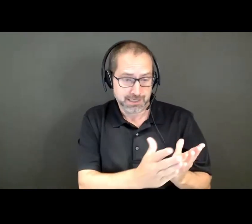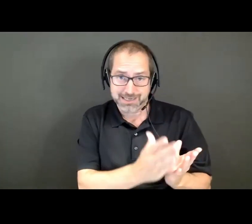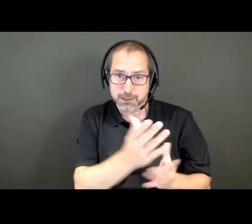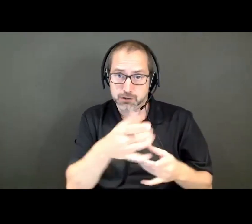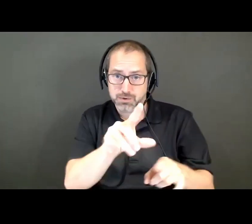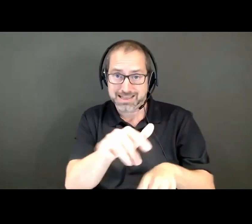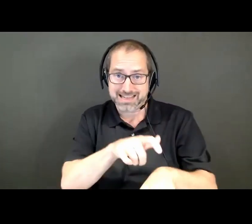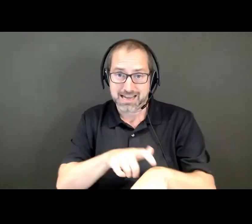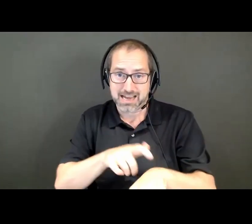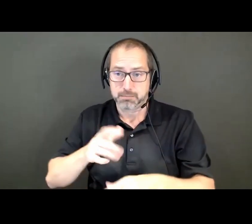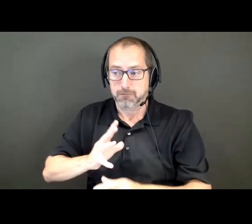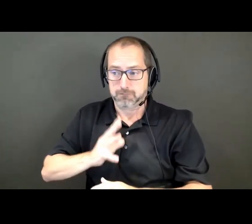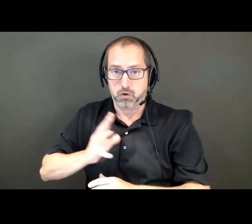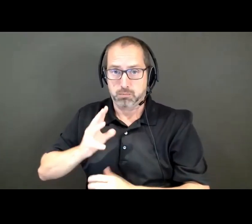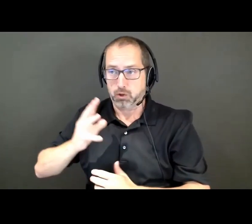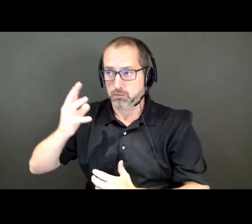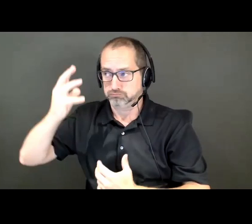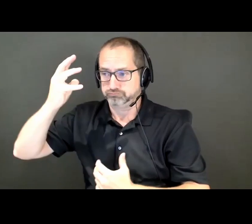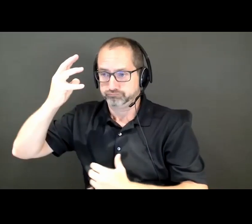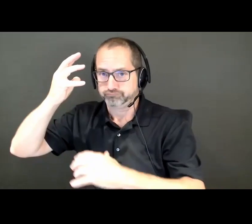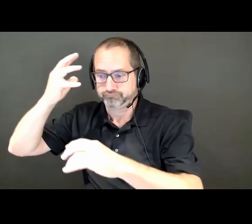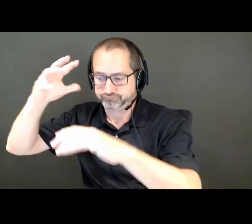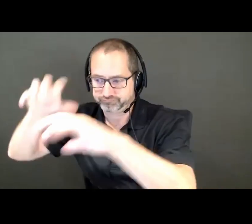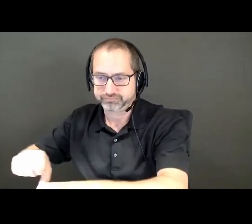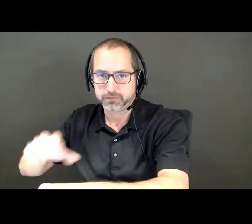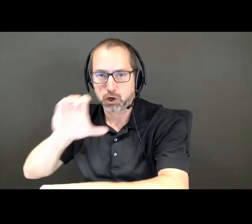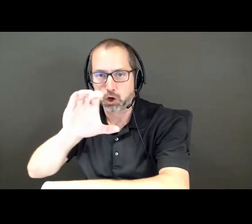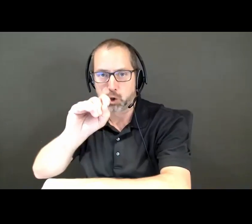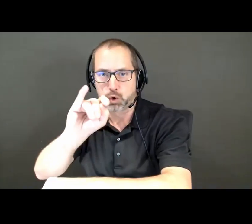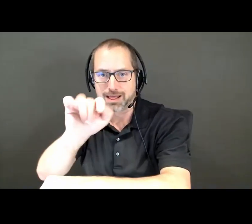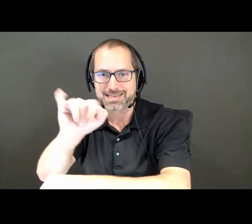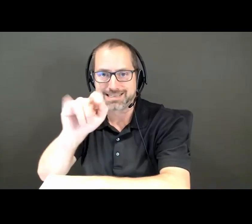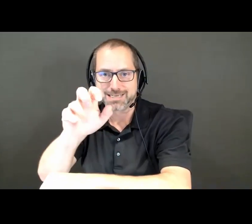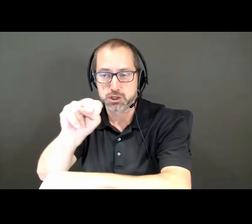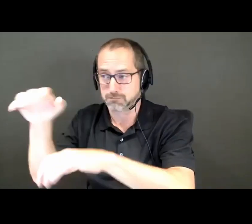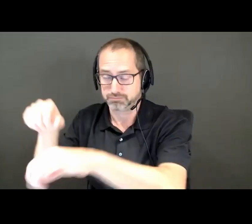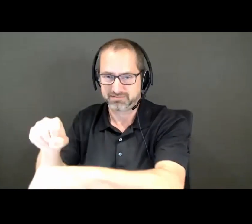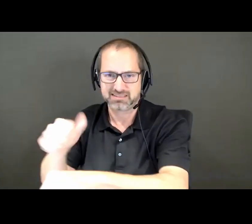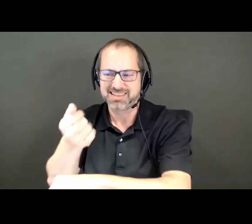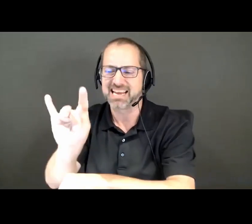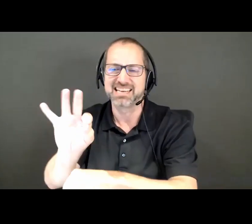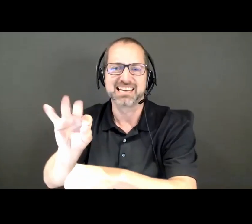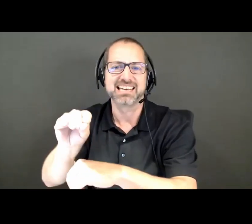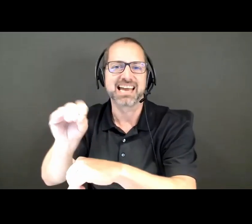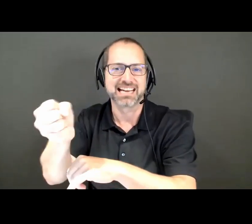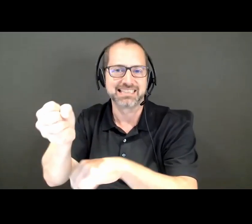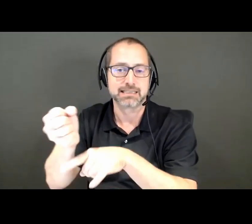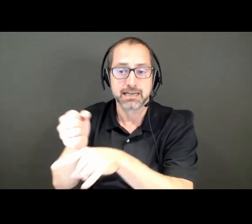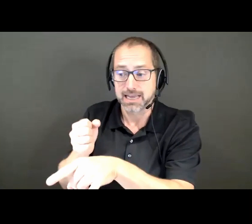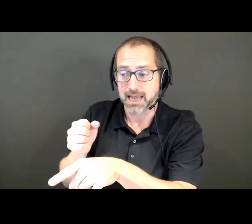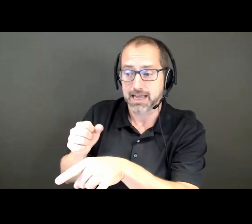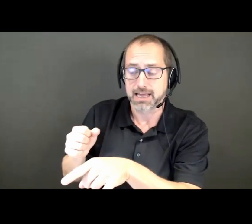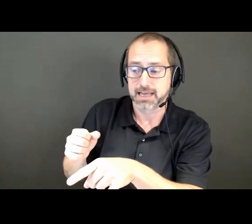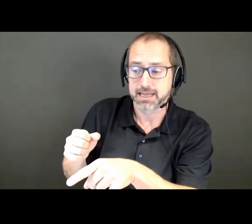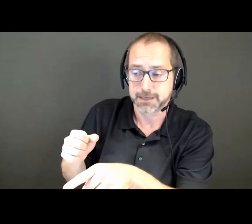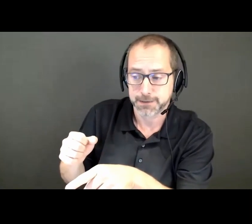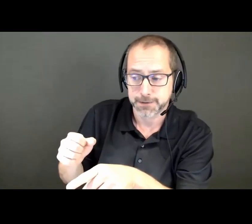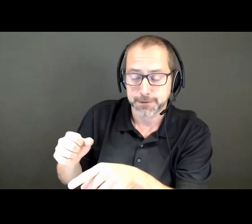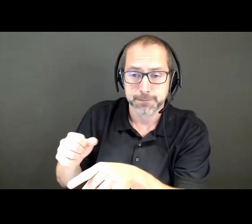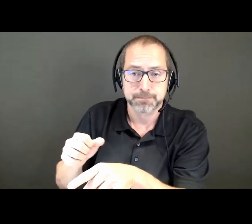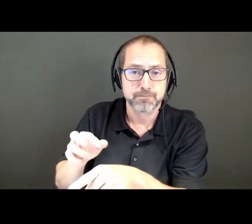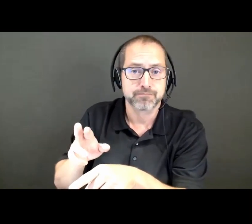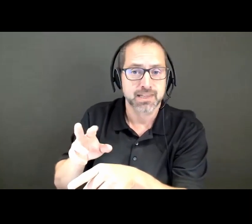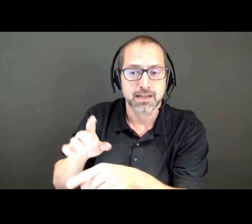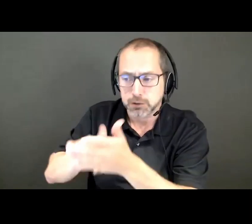which was around 1890, an anthropologists known as Rattray provided extensive community account